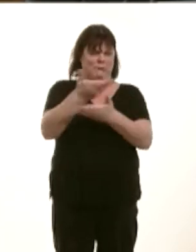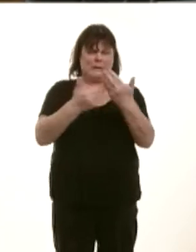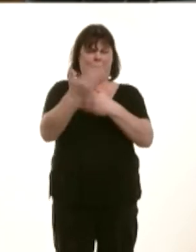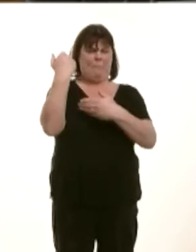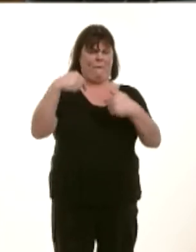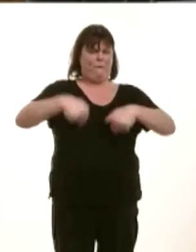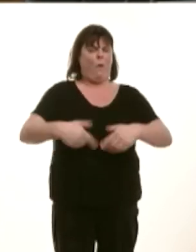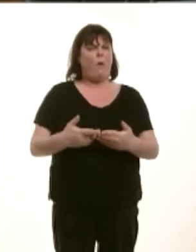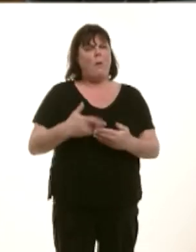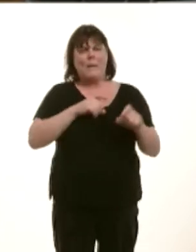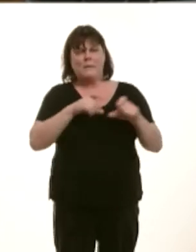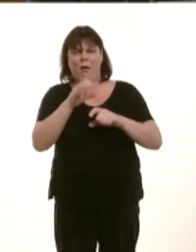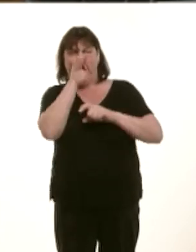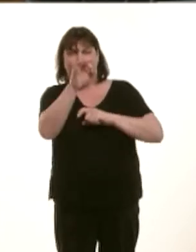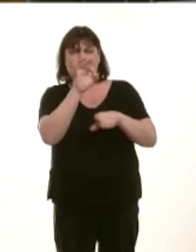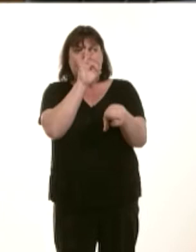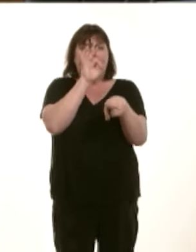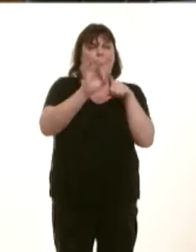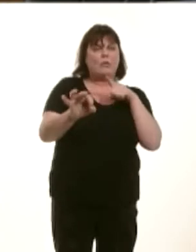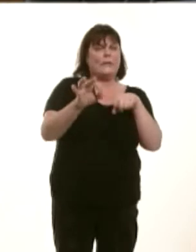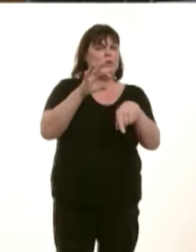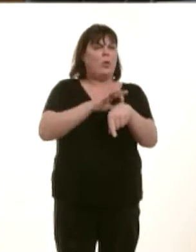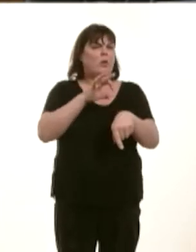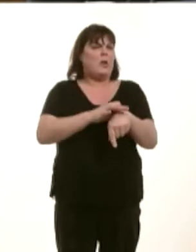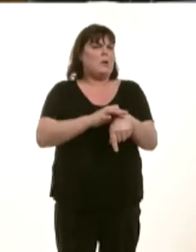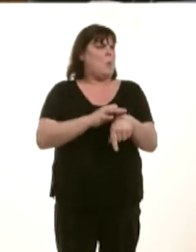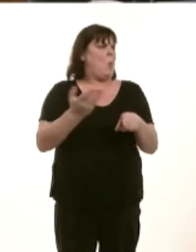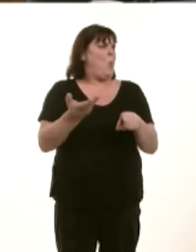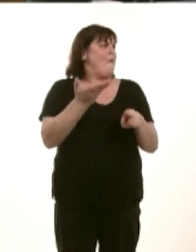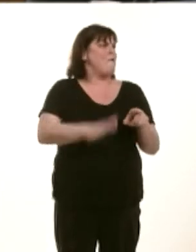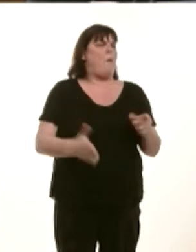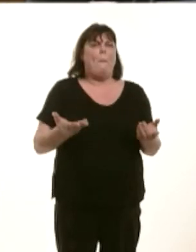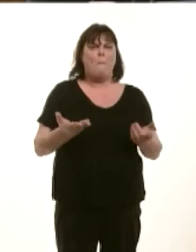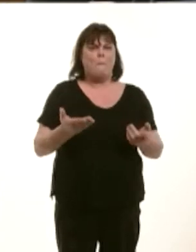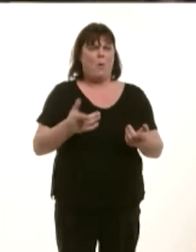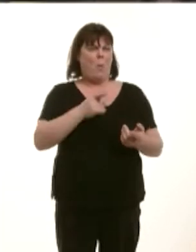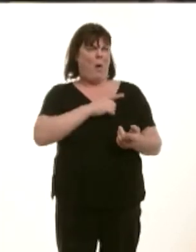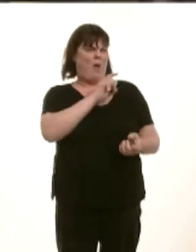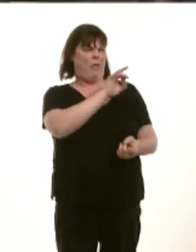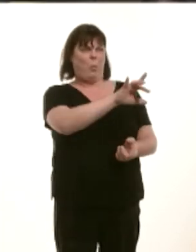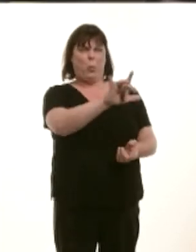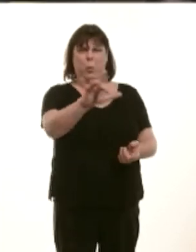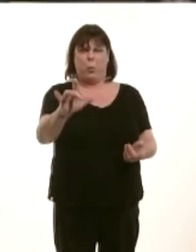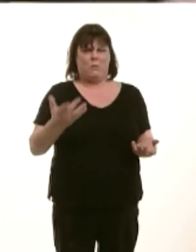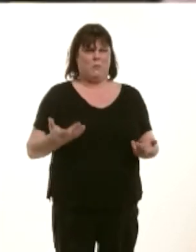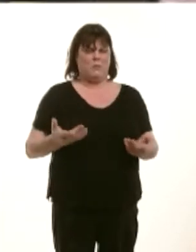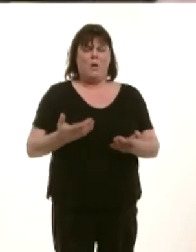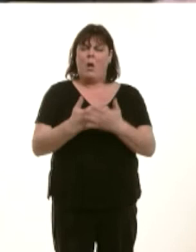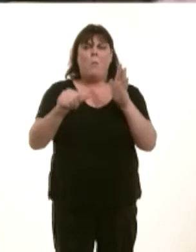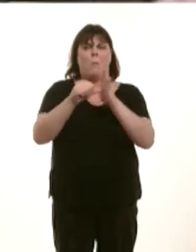would have are, which specialism did you mean with those 1,000 doctors, and where do they come from, because theyíre not out there? There are great difficulties in saying that